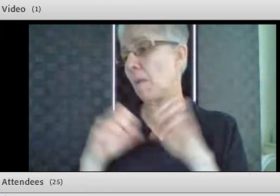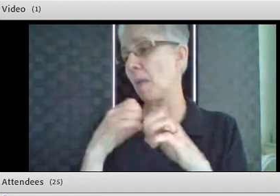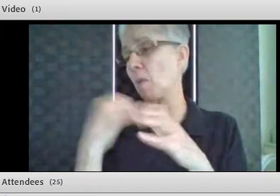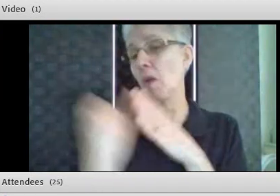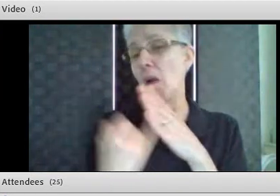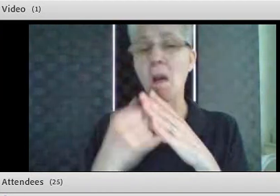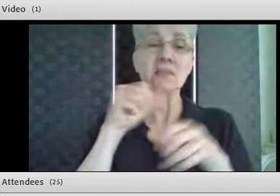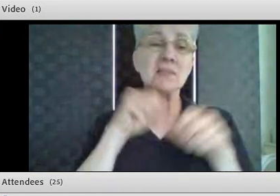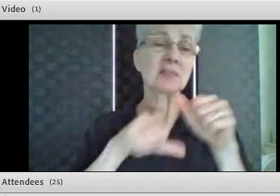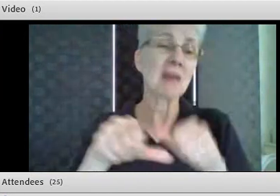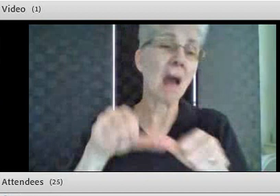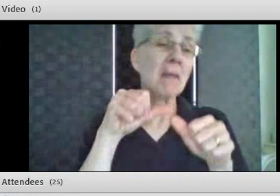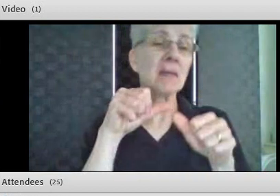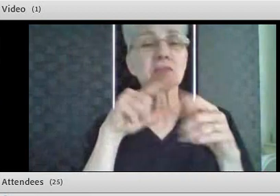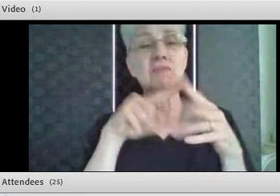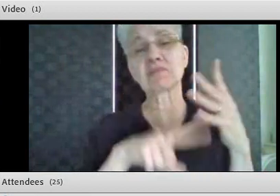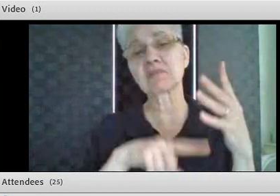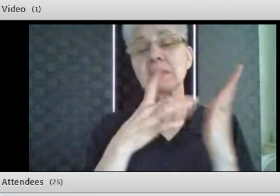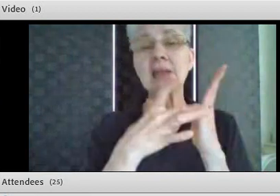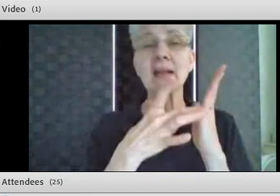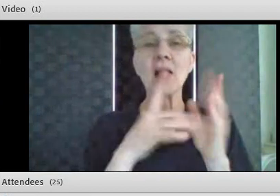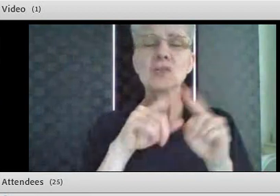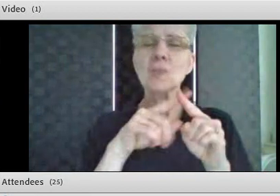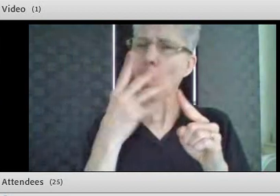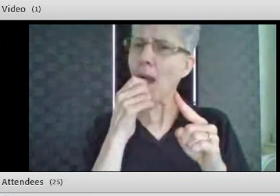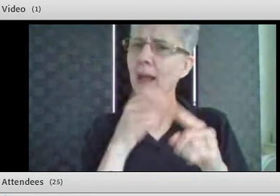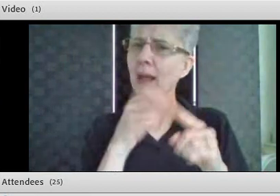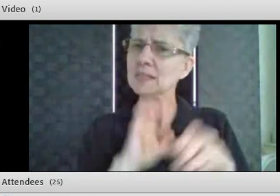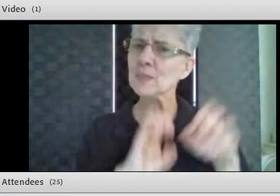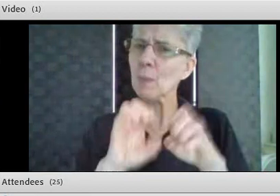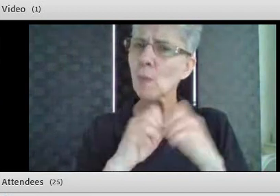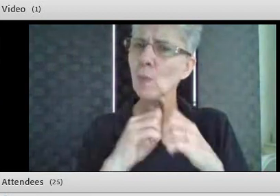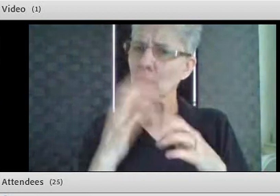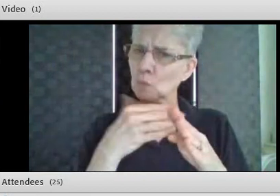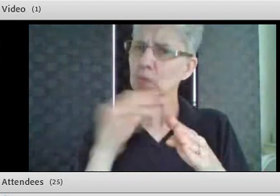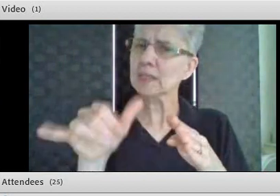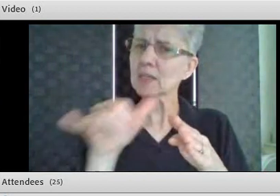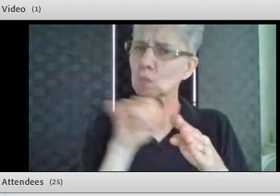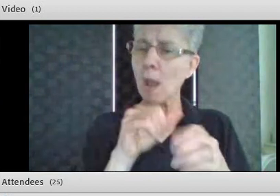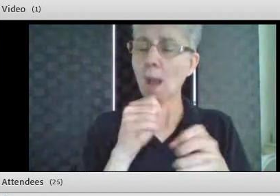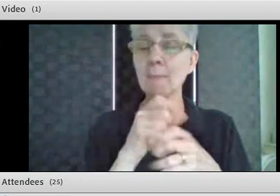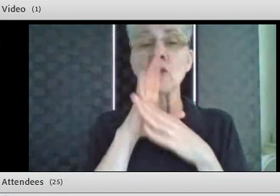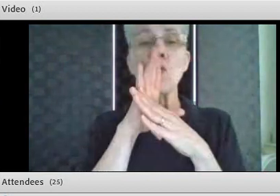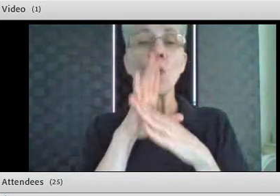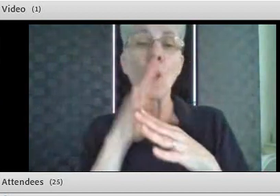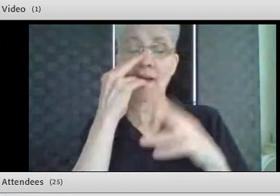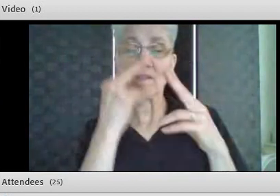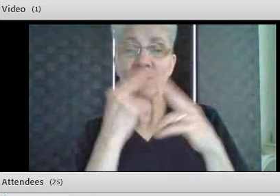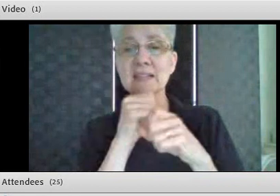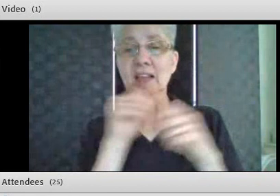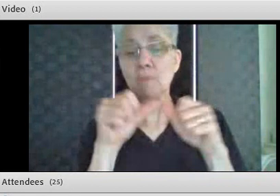They even call each of these activities experiments, and why not experiment with music? We experiment with art. We experiment with science.